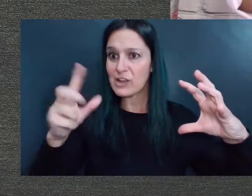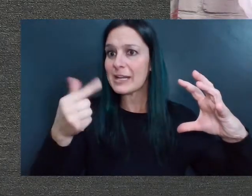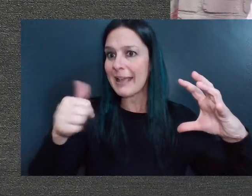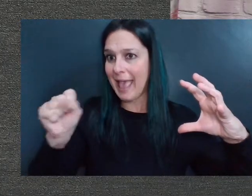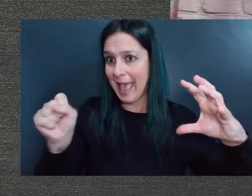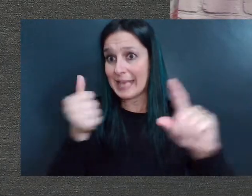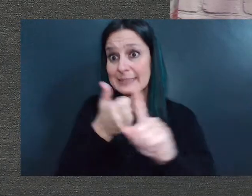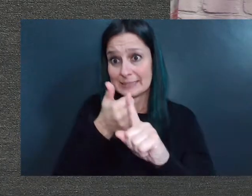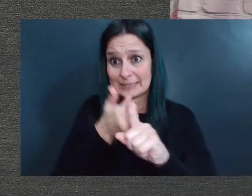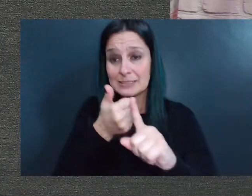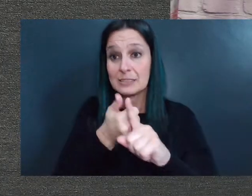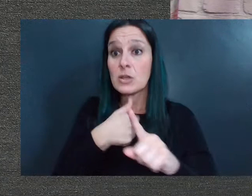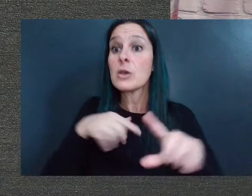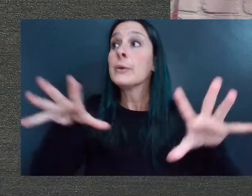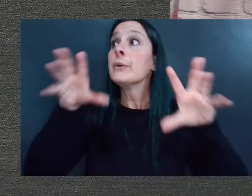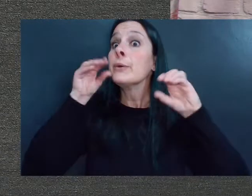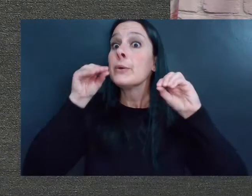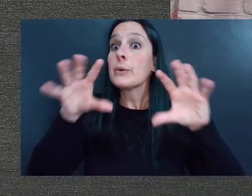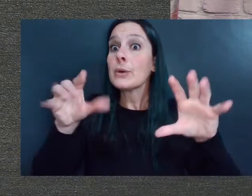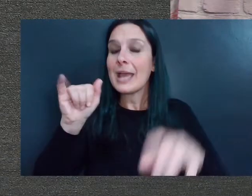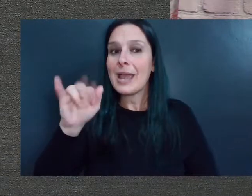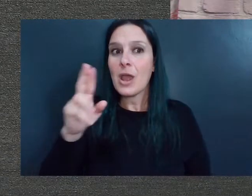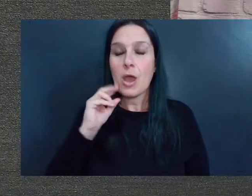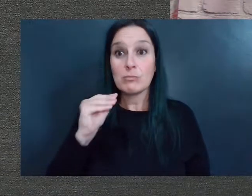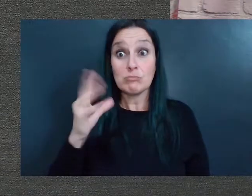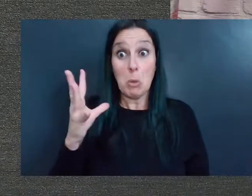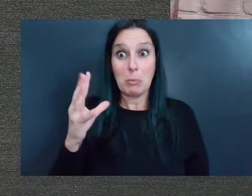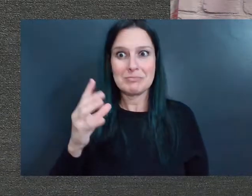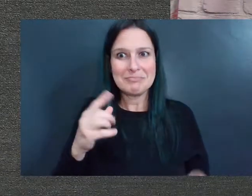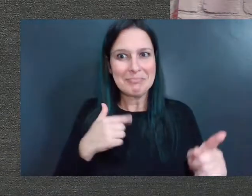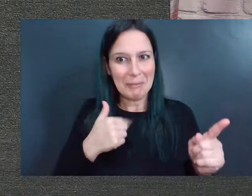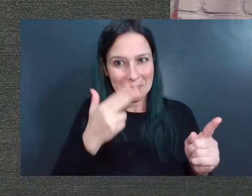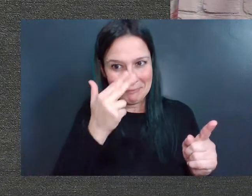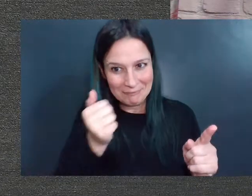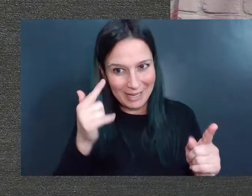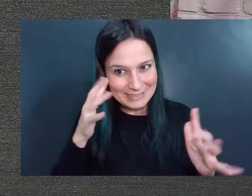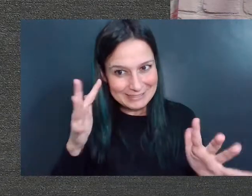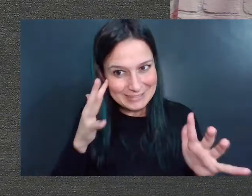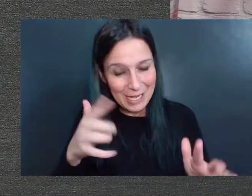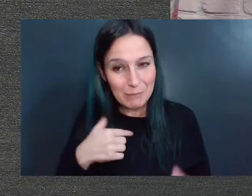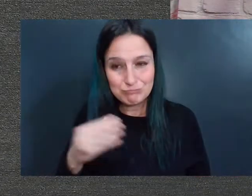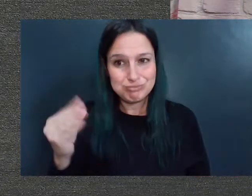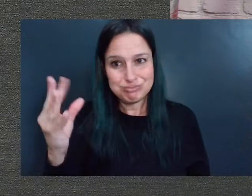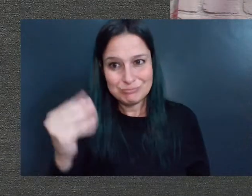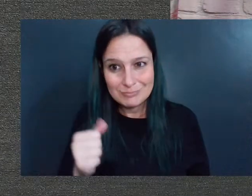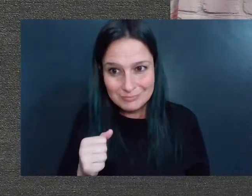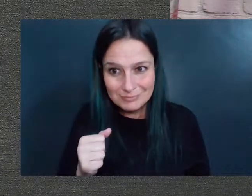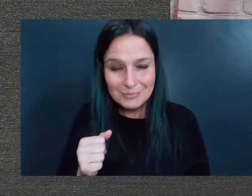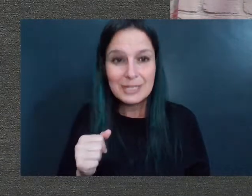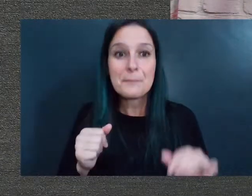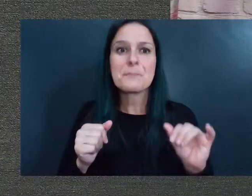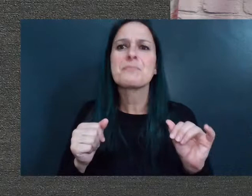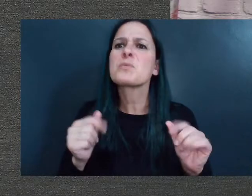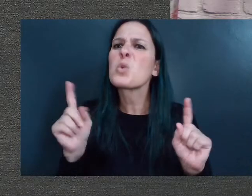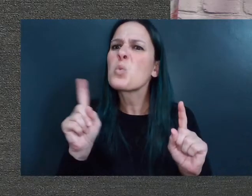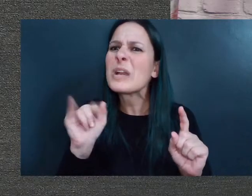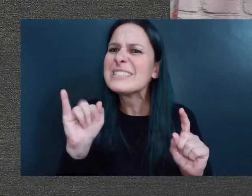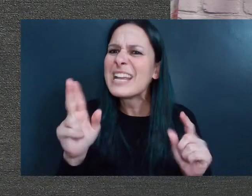And what happens if I do this? Well, that was kind of funny, wasn't it? It made a silly noise. Yeah, where did the air go?